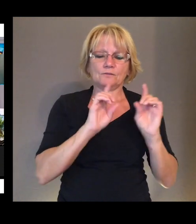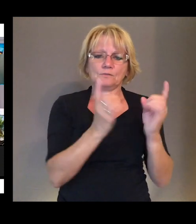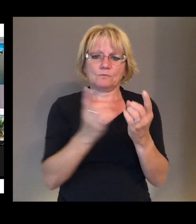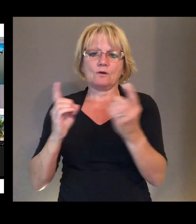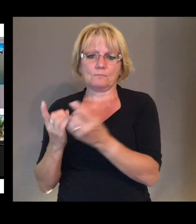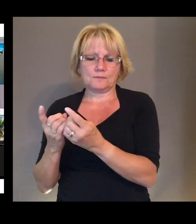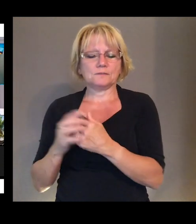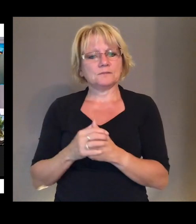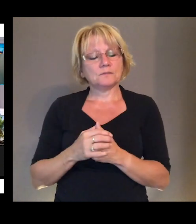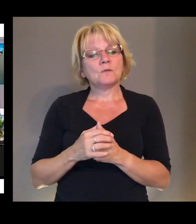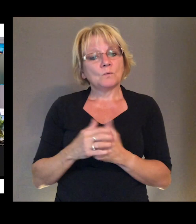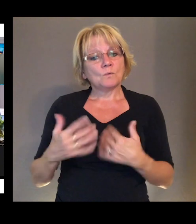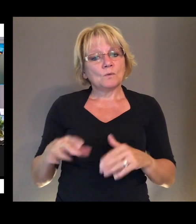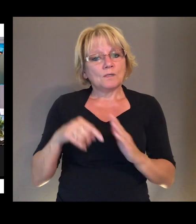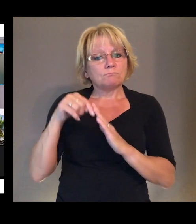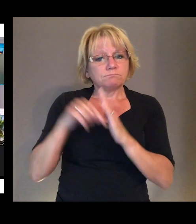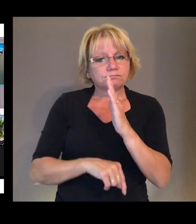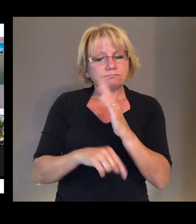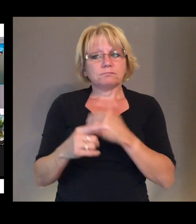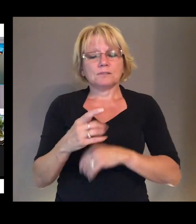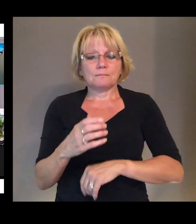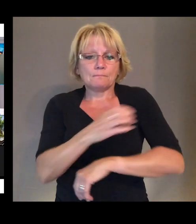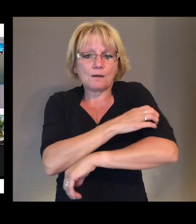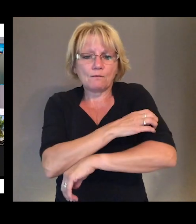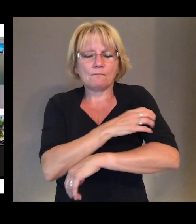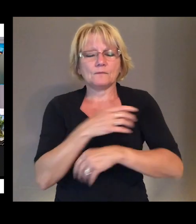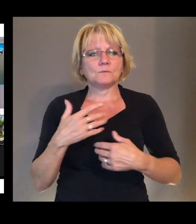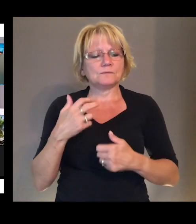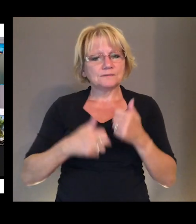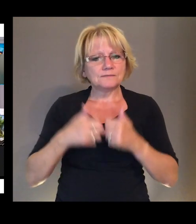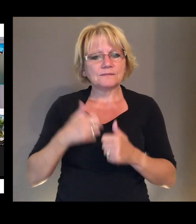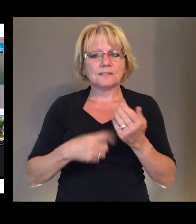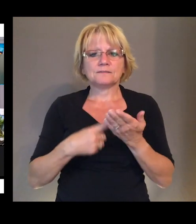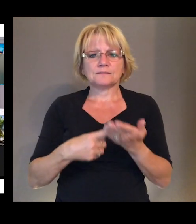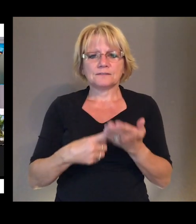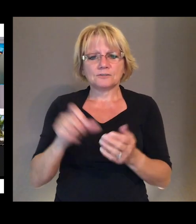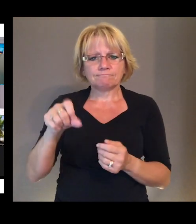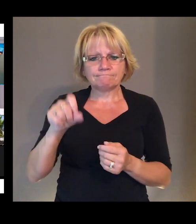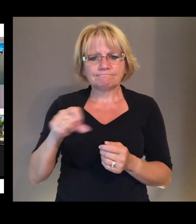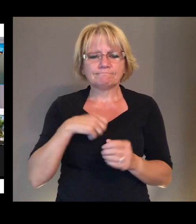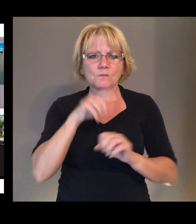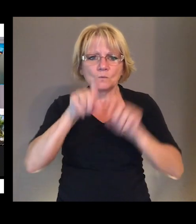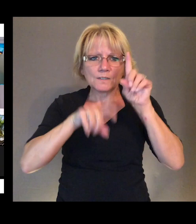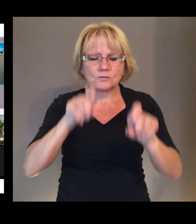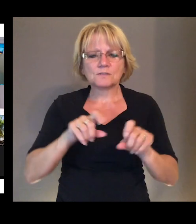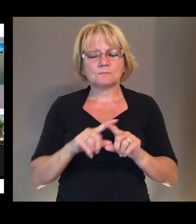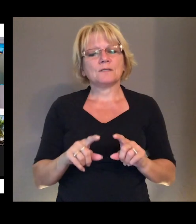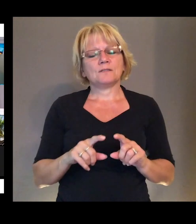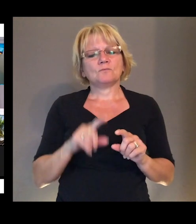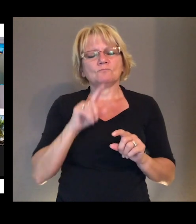So that was extreme, it was extreme, it was powerful. There was a lot of tough conversations and questions that we had,